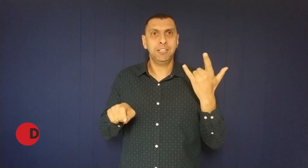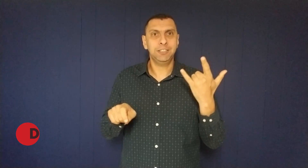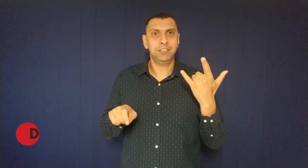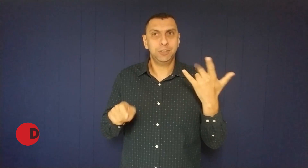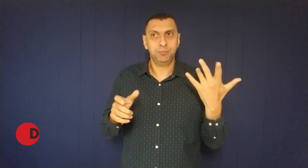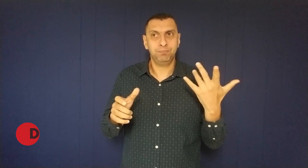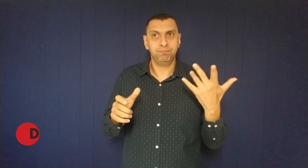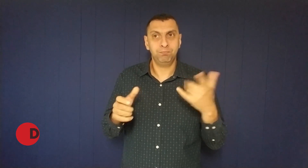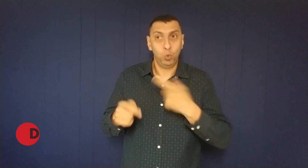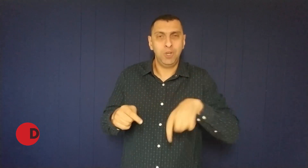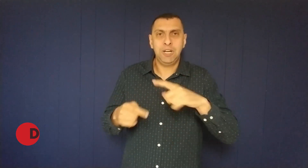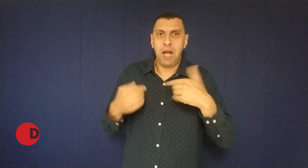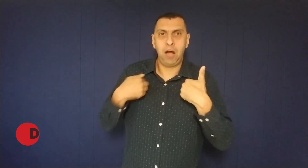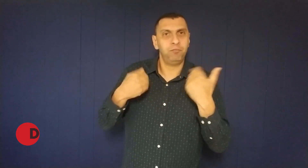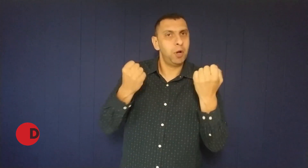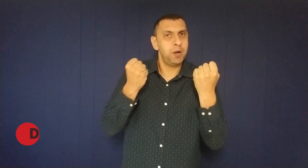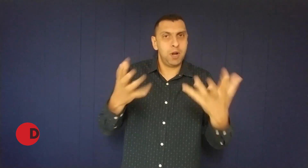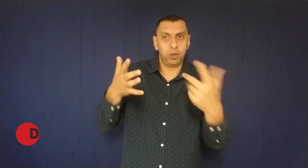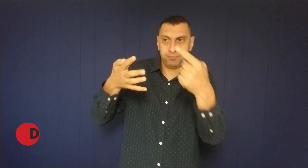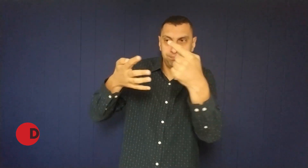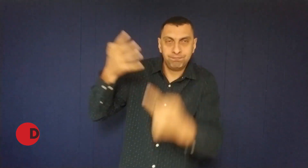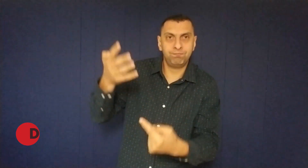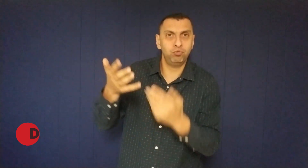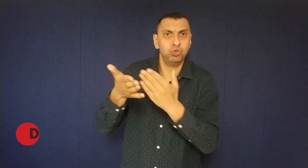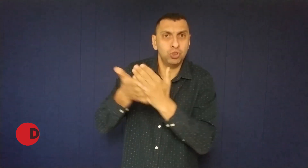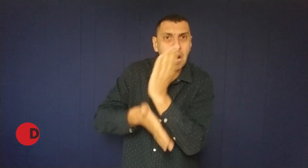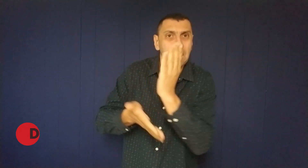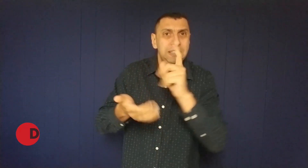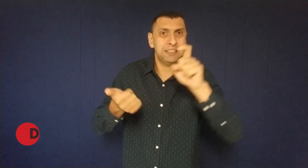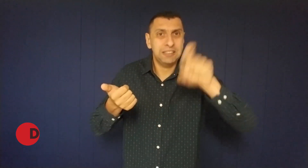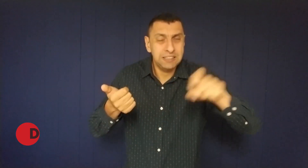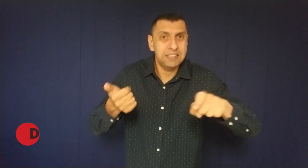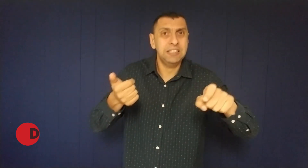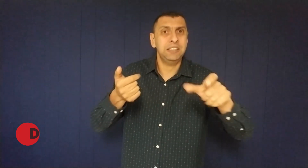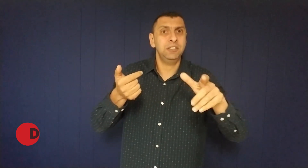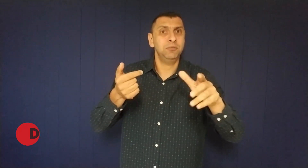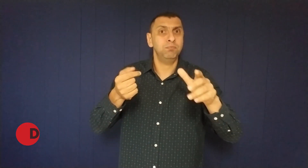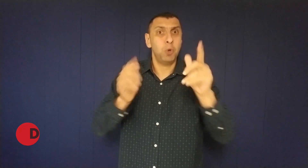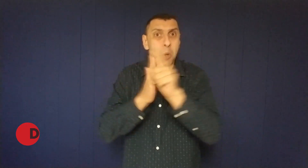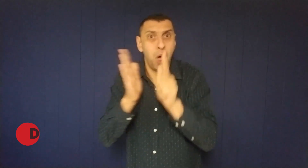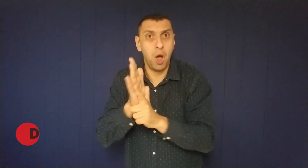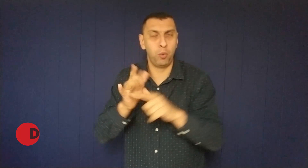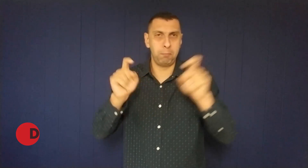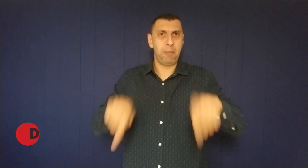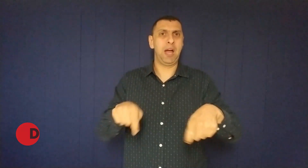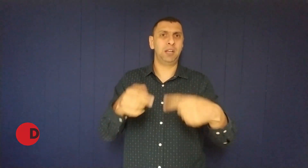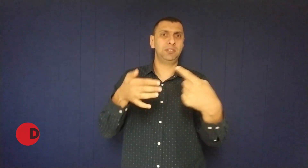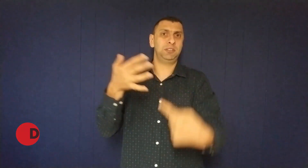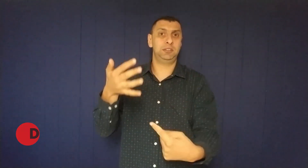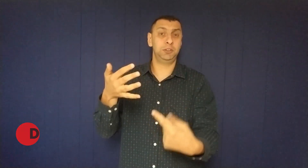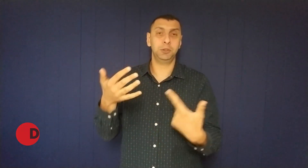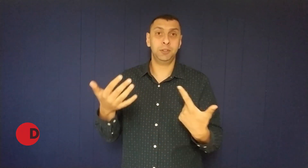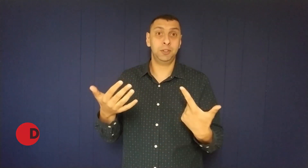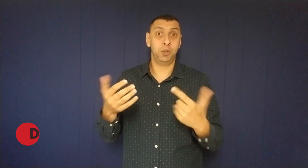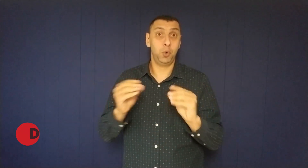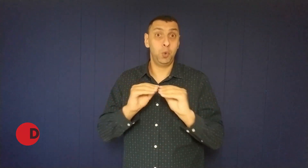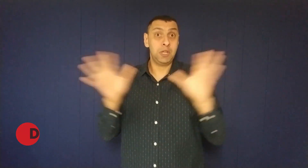rights, needs and laws.